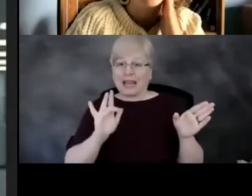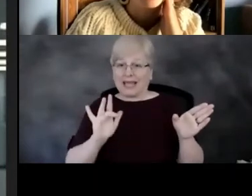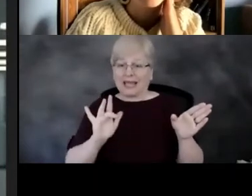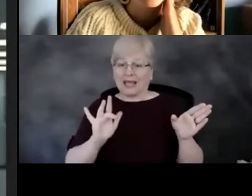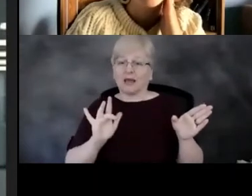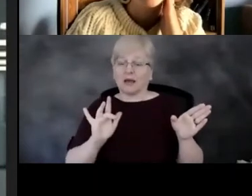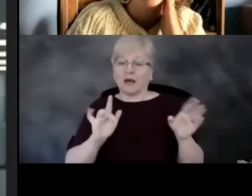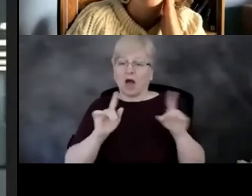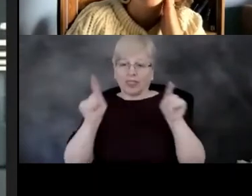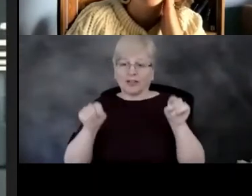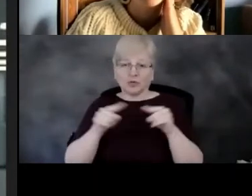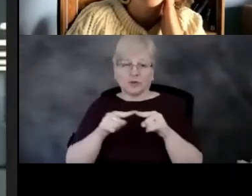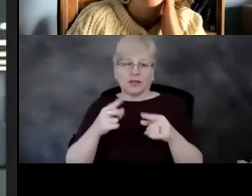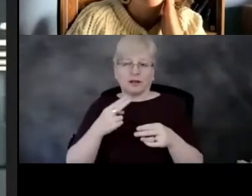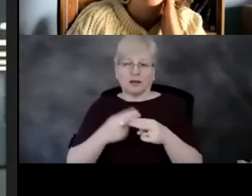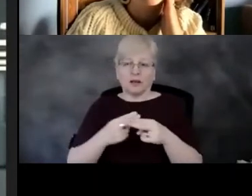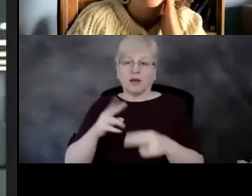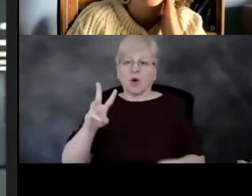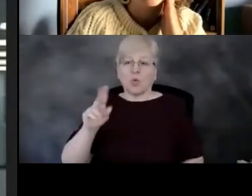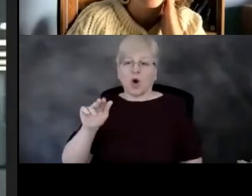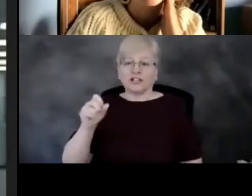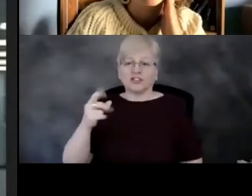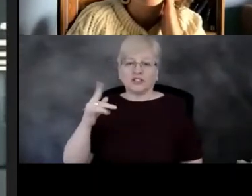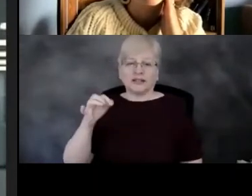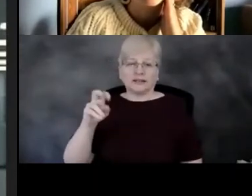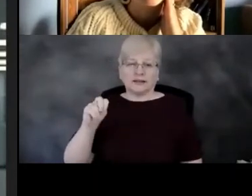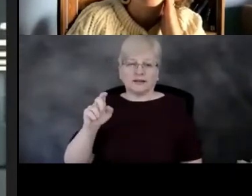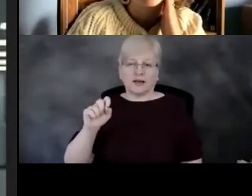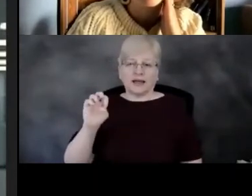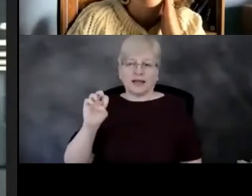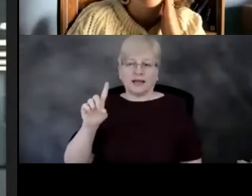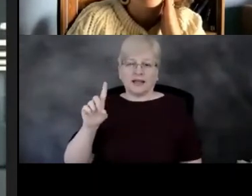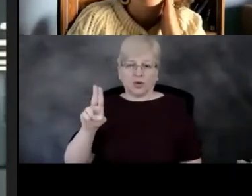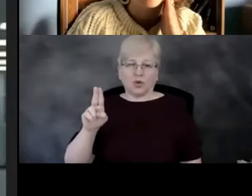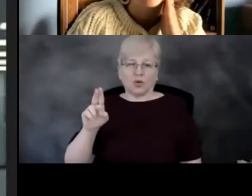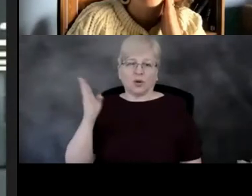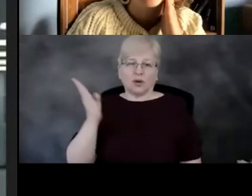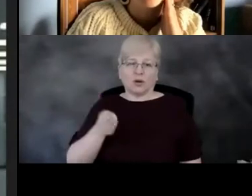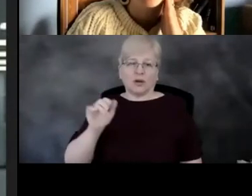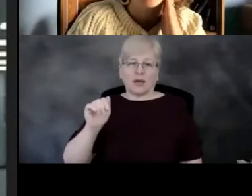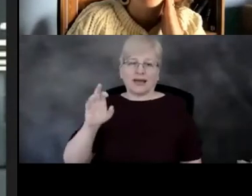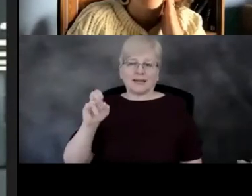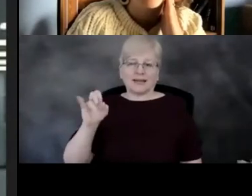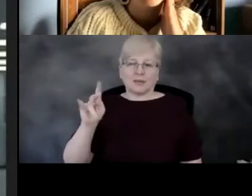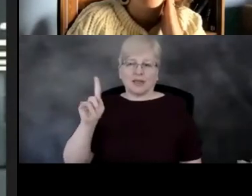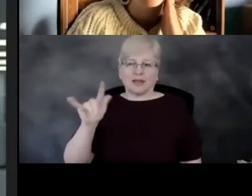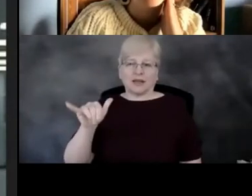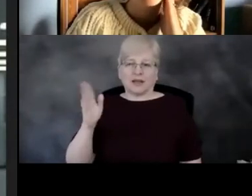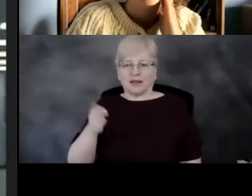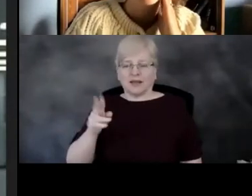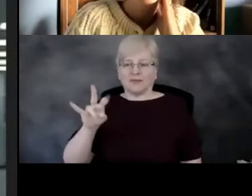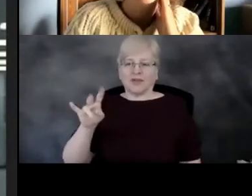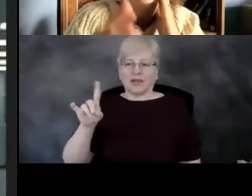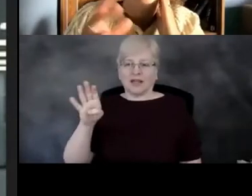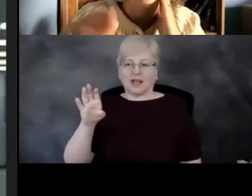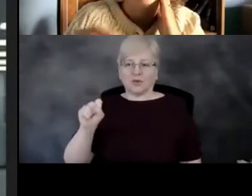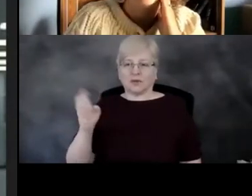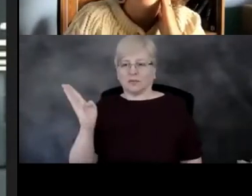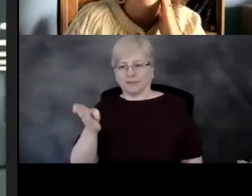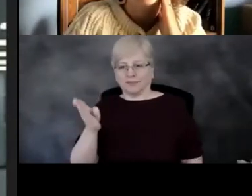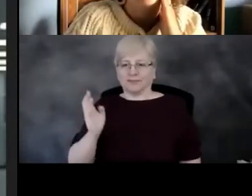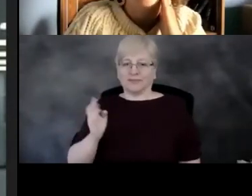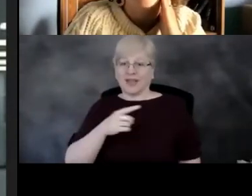17:32:30 washington.edu/accessibility/videos/ 17:32:44 all of these links will be released